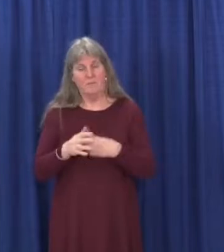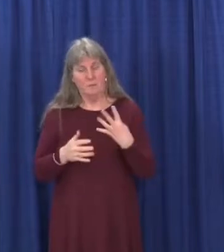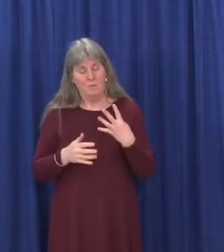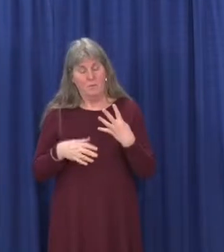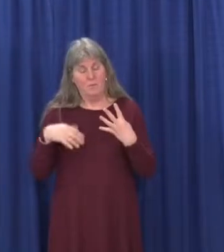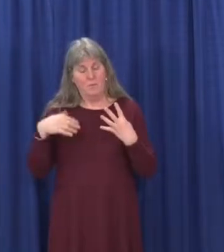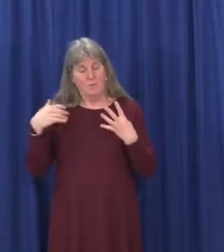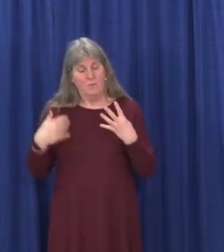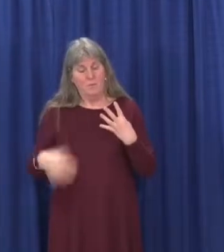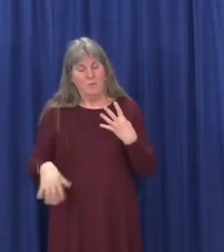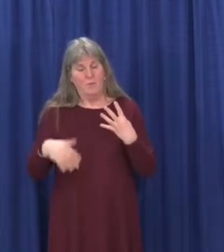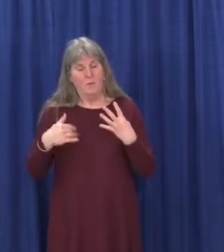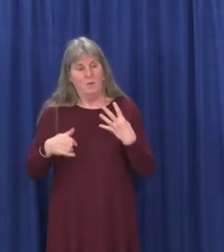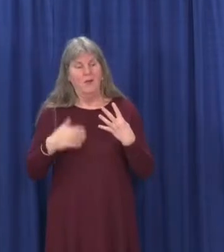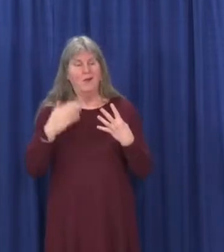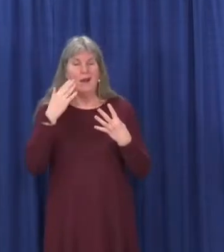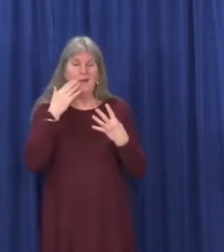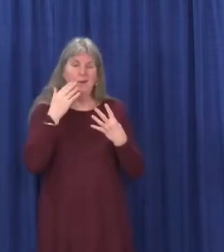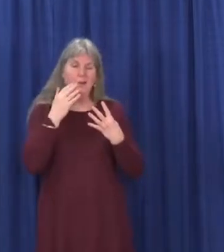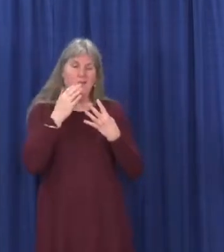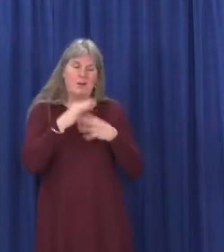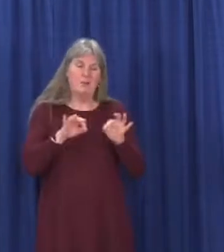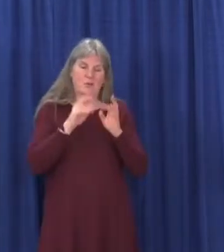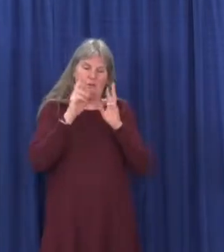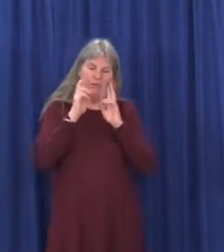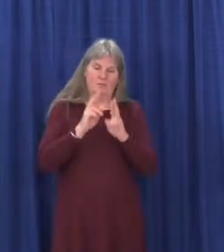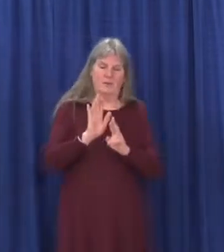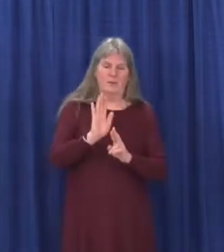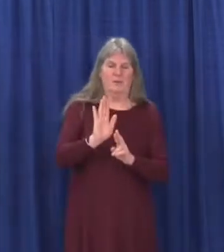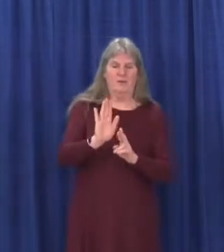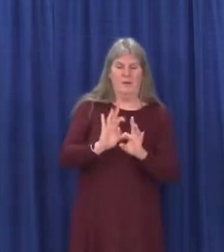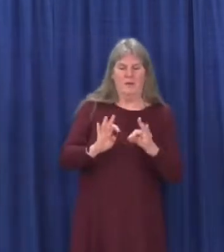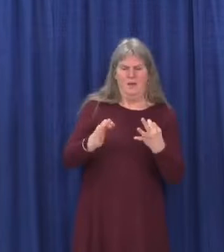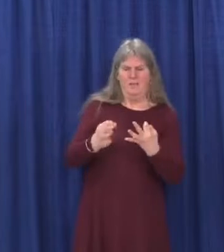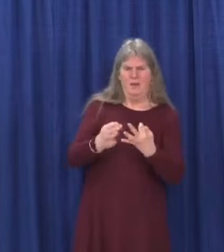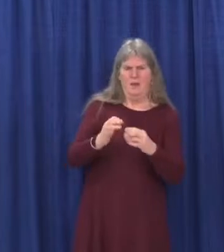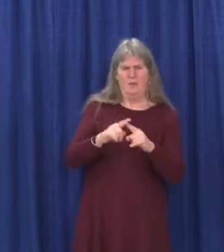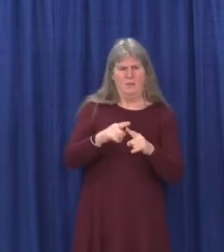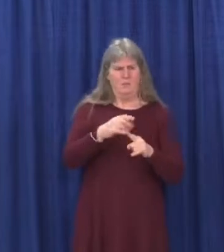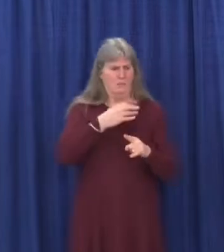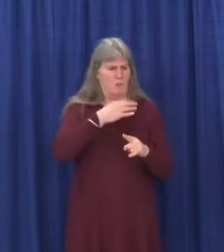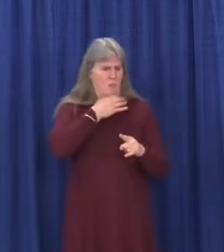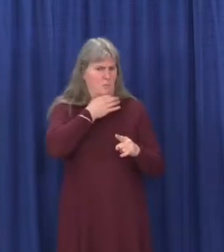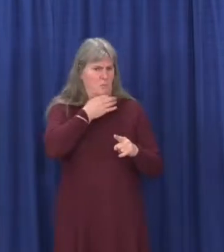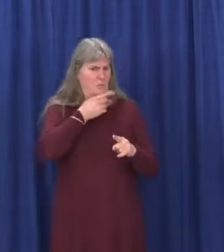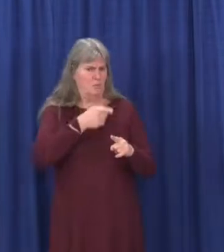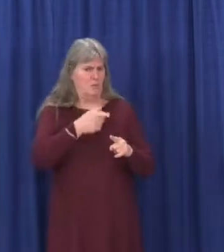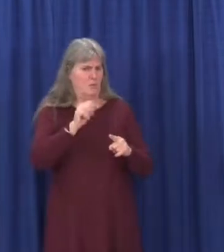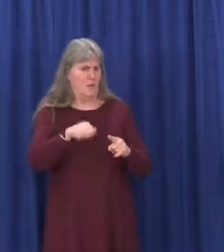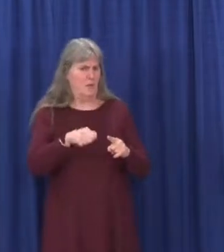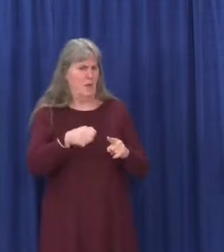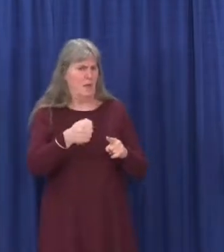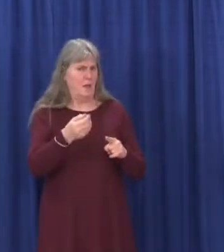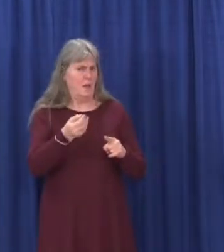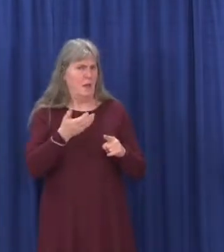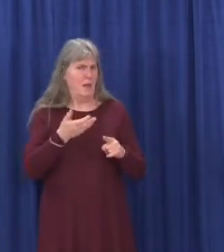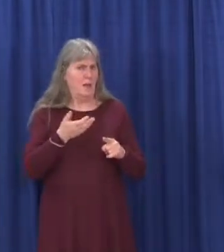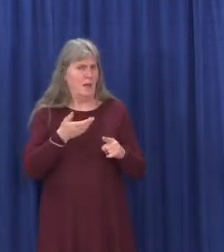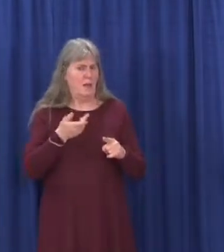of respecting privacy of those families. But I'm wondering if you could share a little information on whether those deaths align